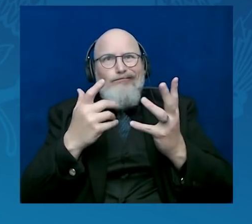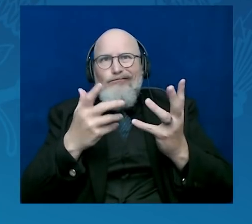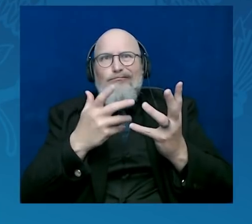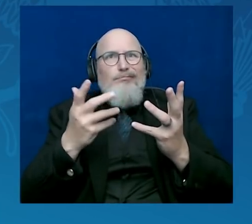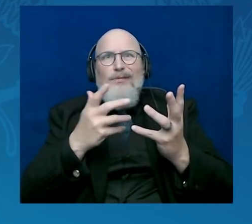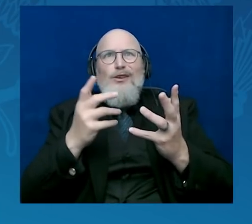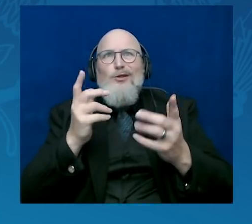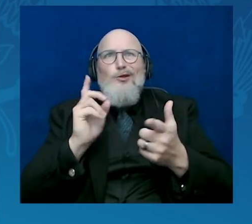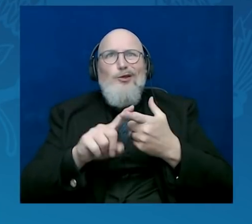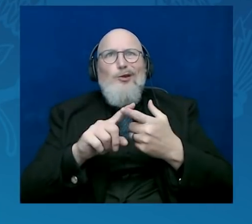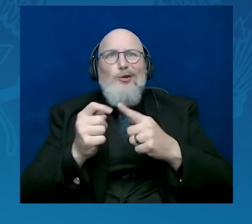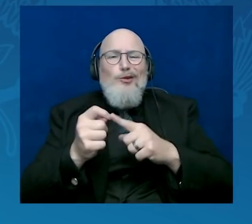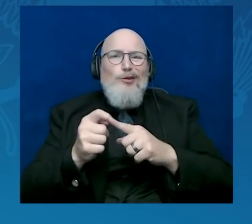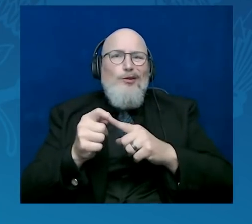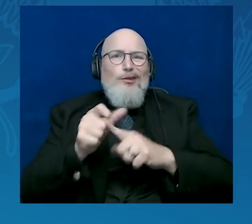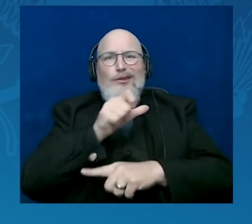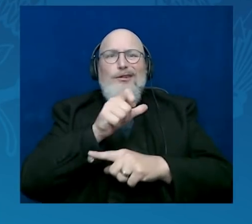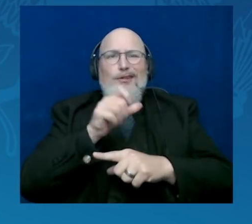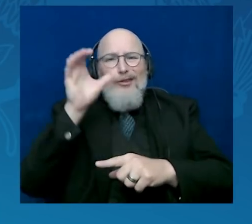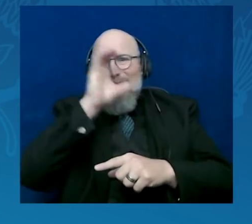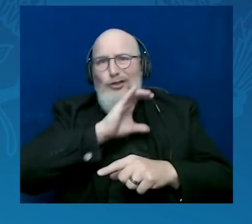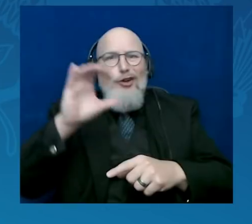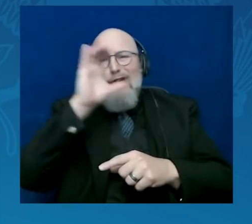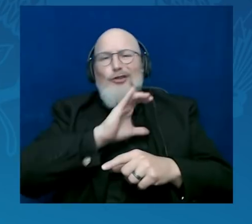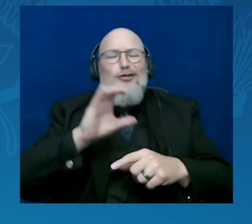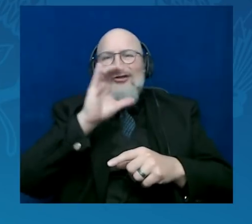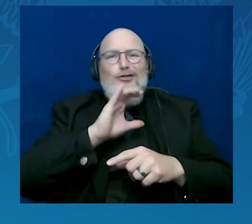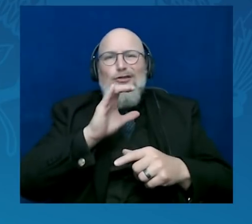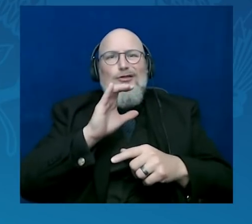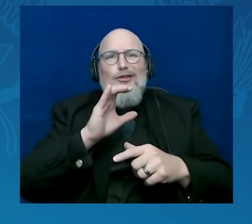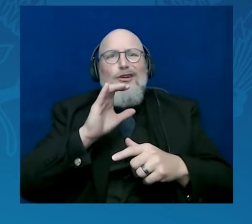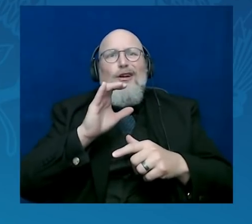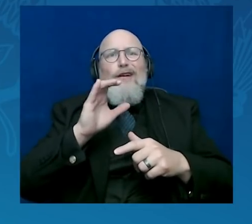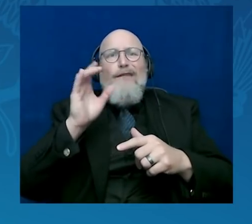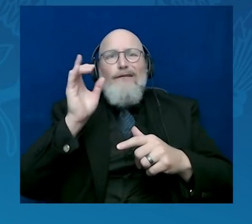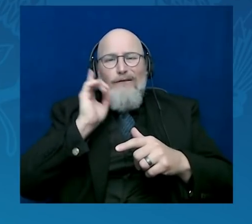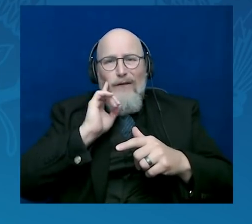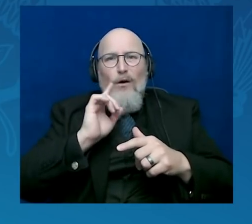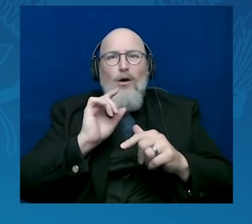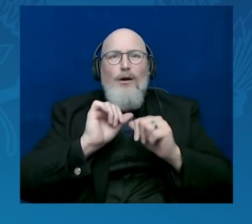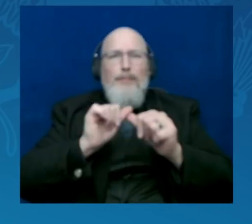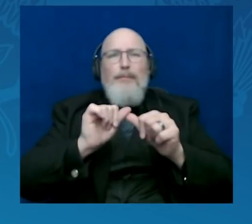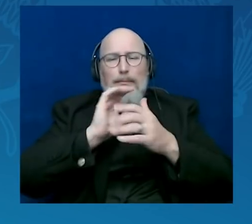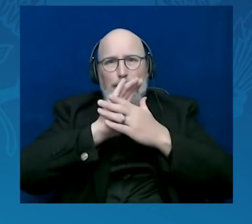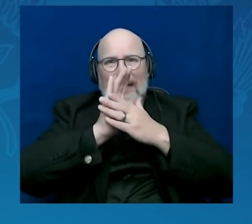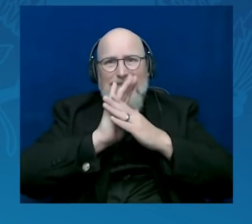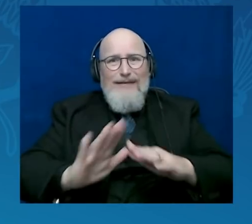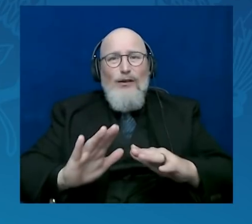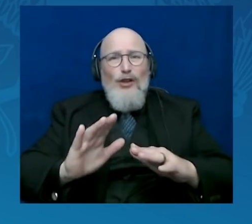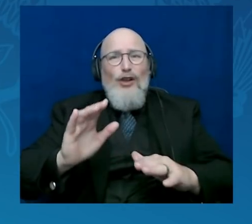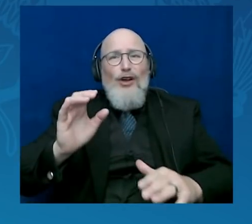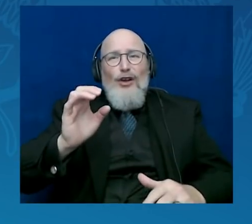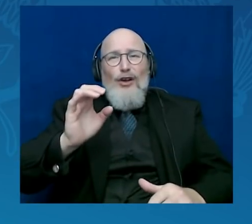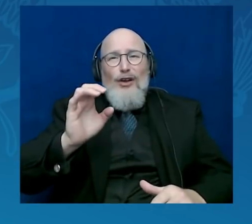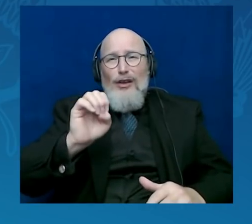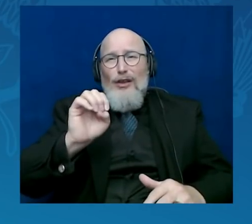for a durable and peaceful European security architecture? And we've been working on that for more than a generation --